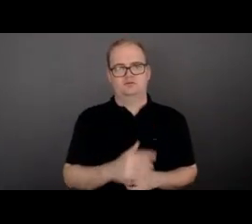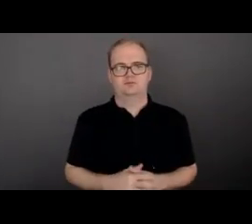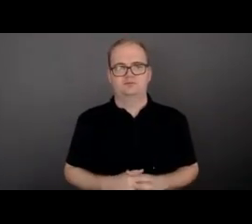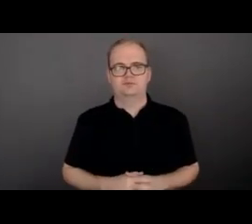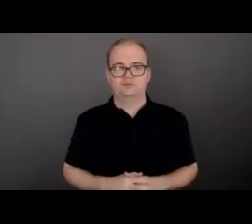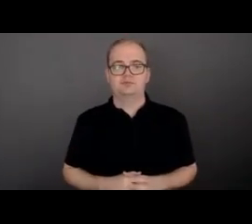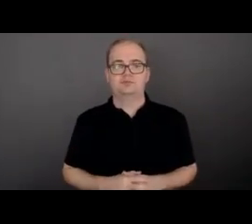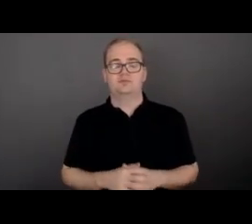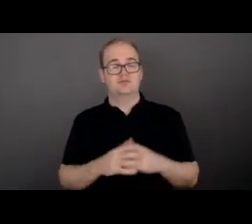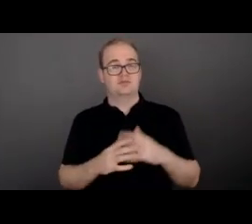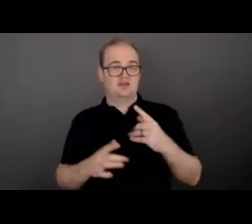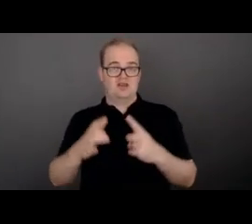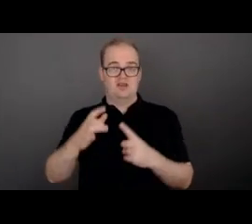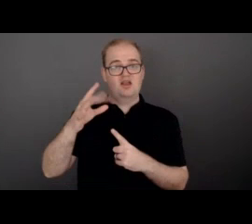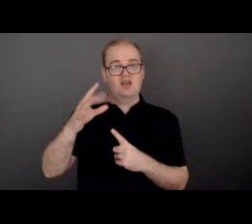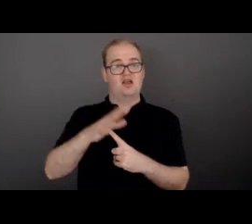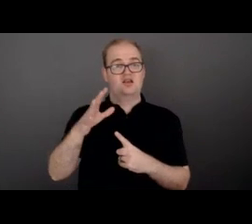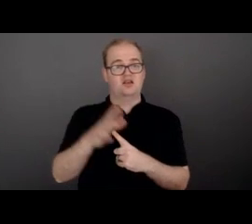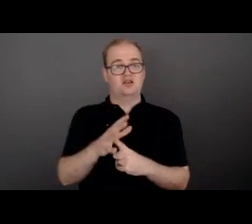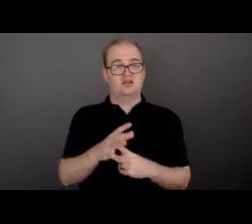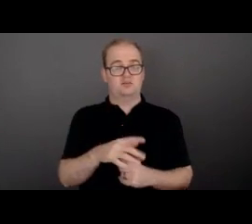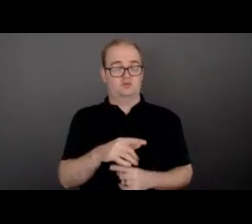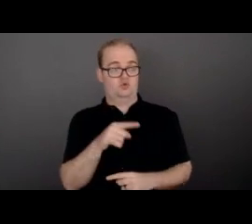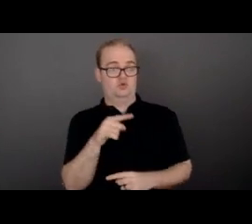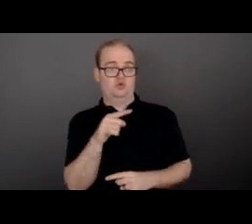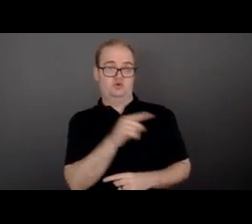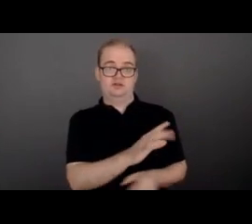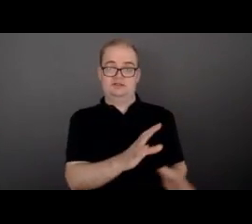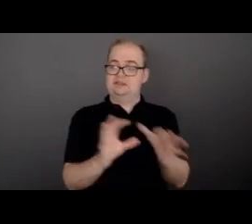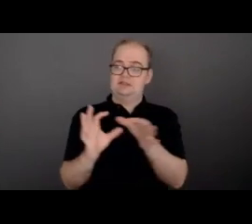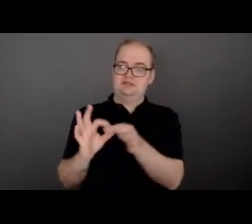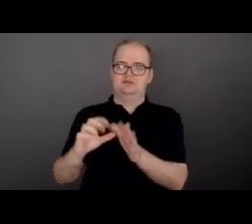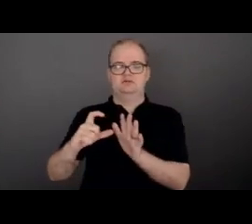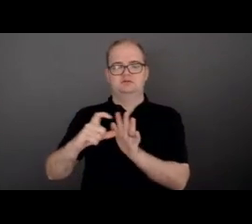It's super important that they connect with a DV support service so they can make a safety